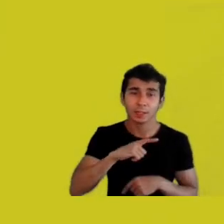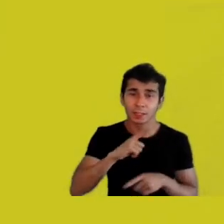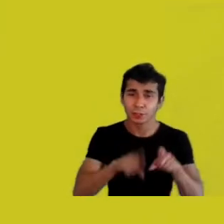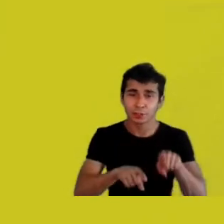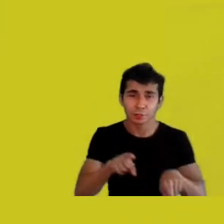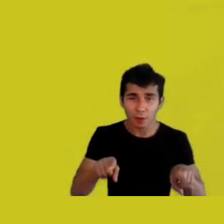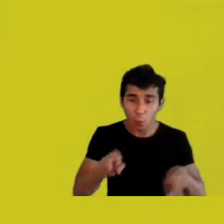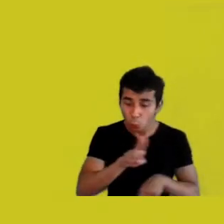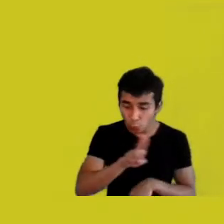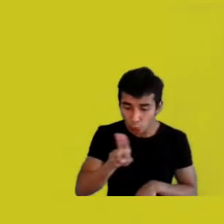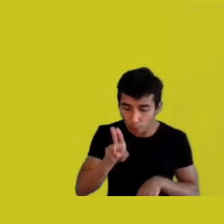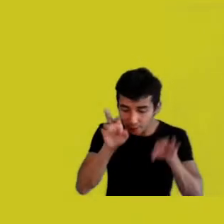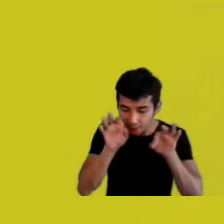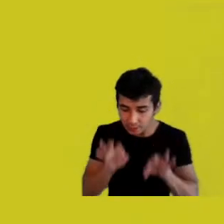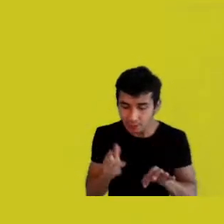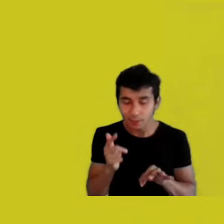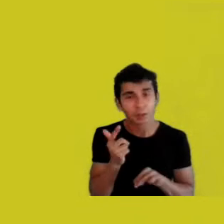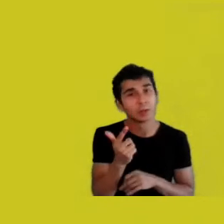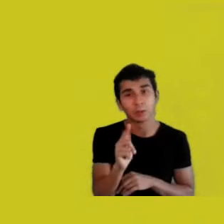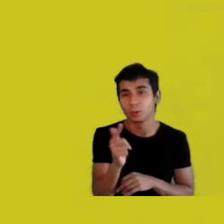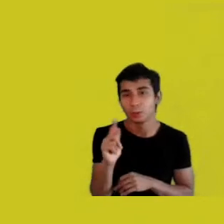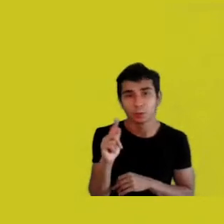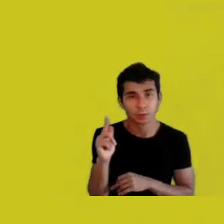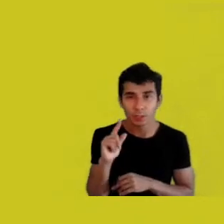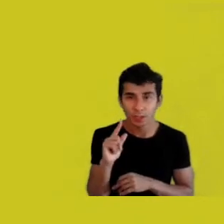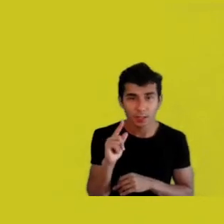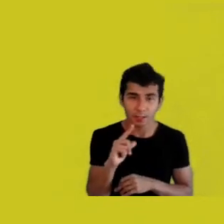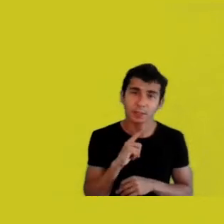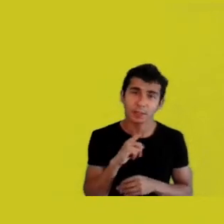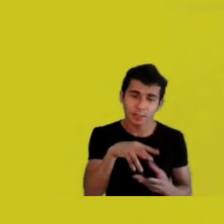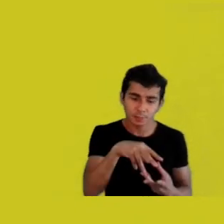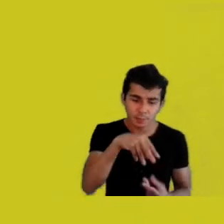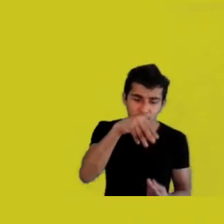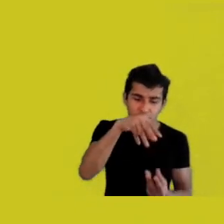but they are generally classified by relation, they are known.